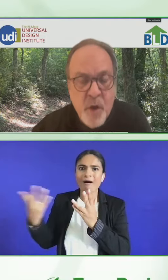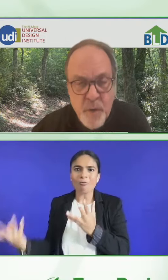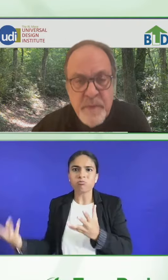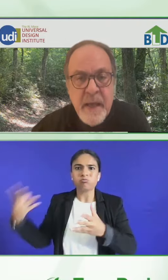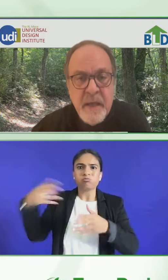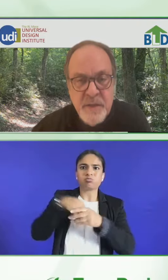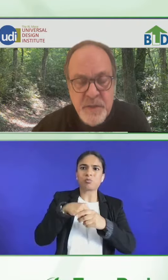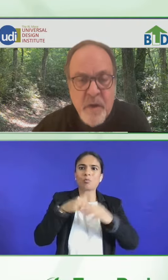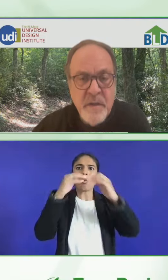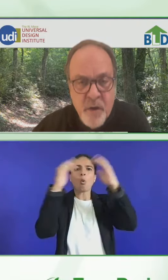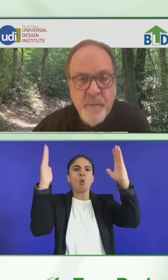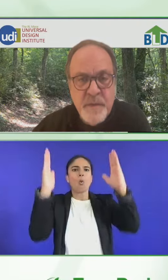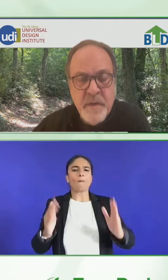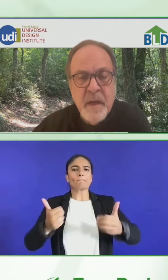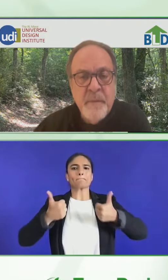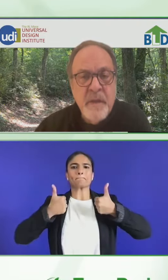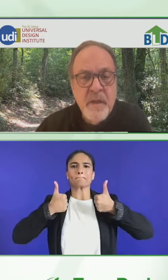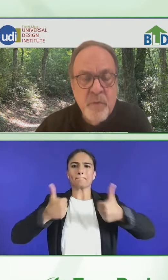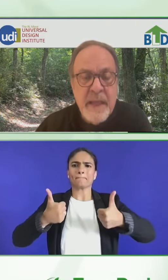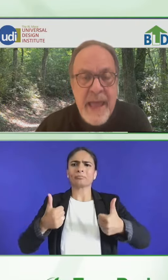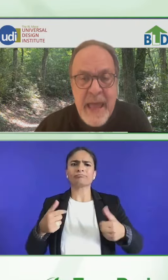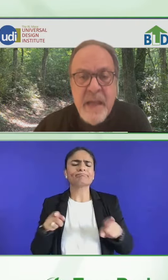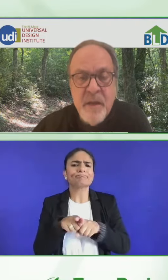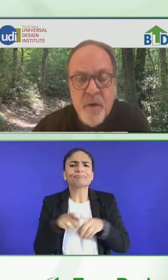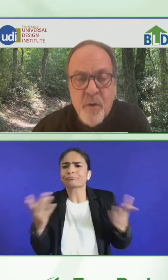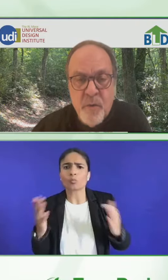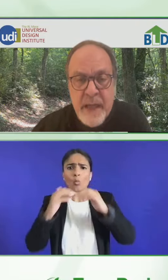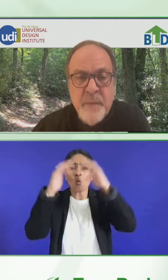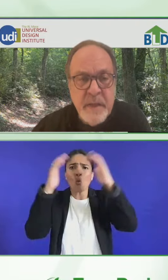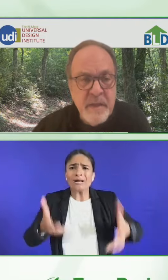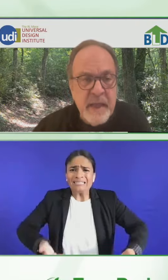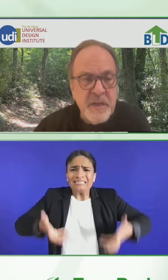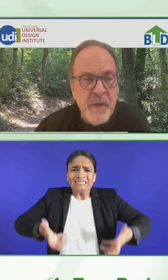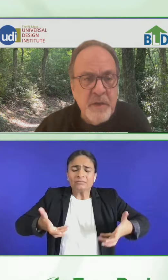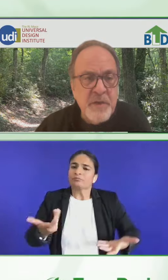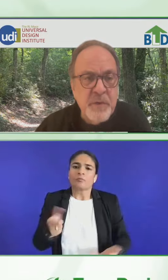home tech and smart homes really add a whole element to that as well